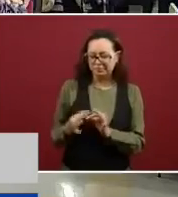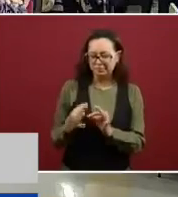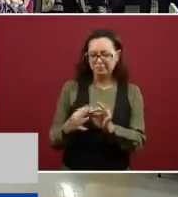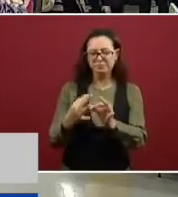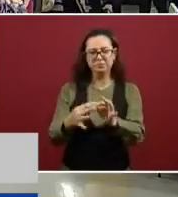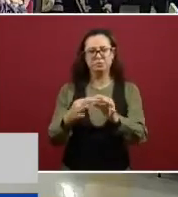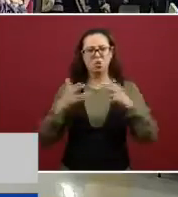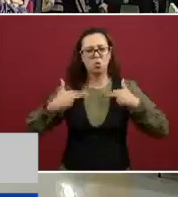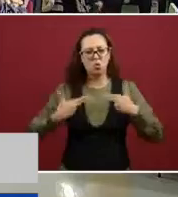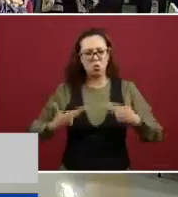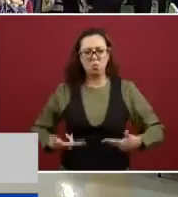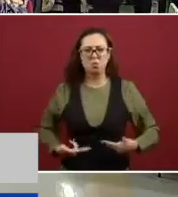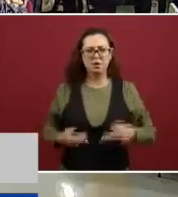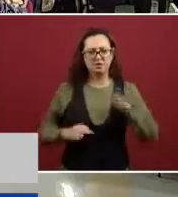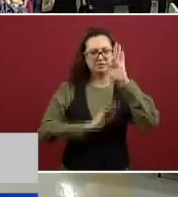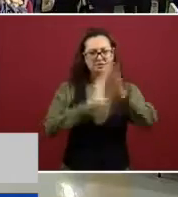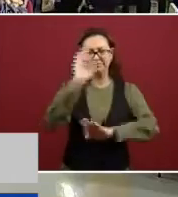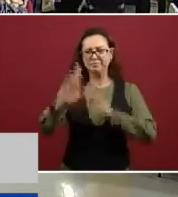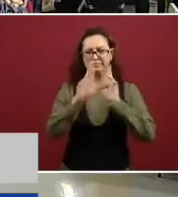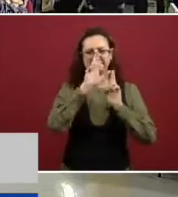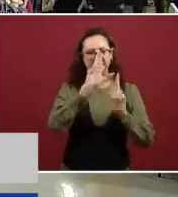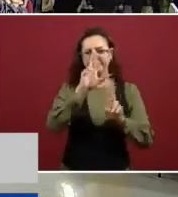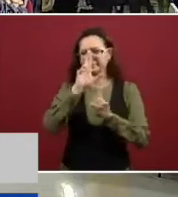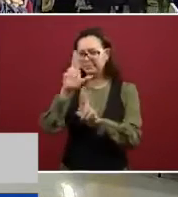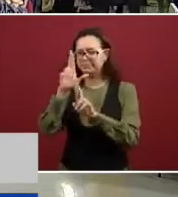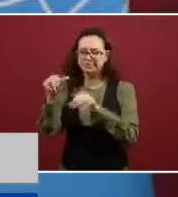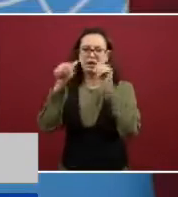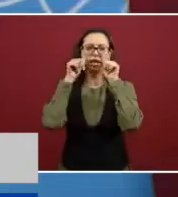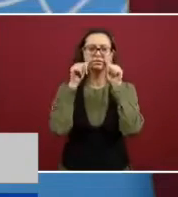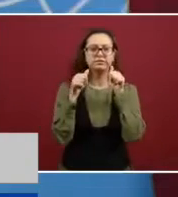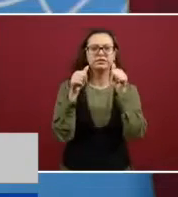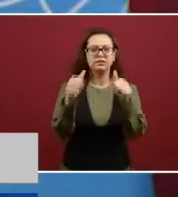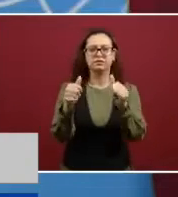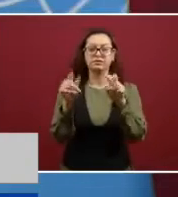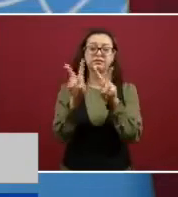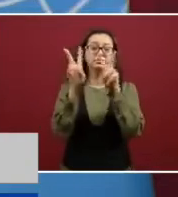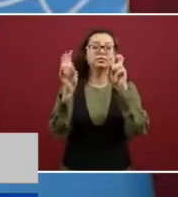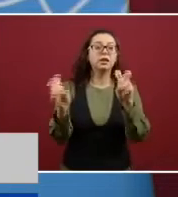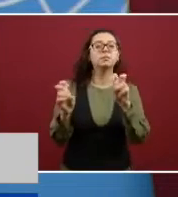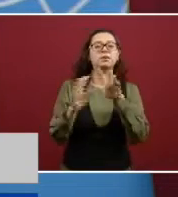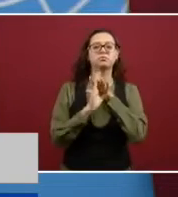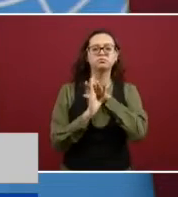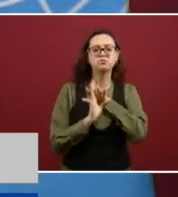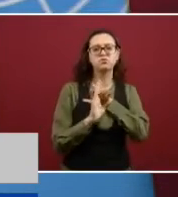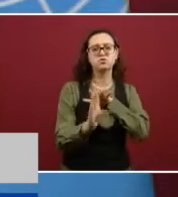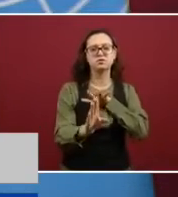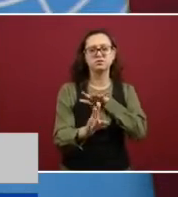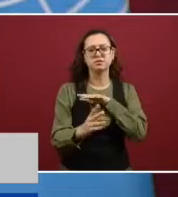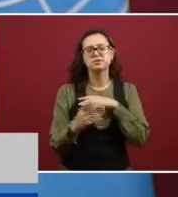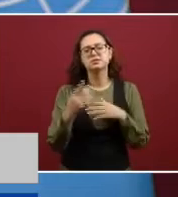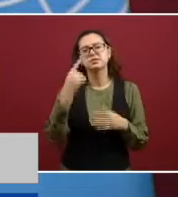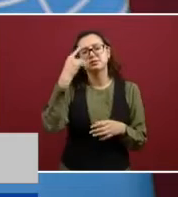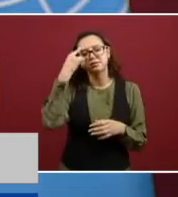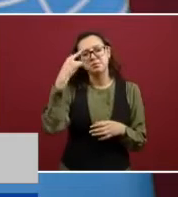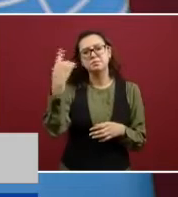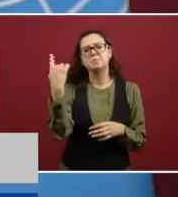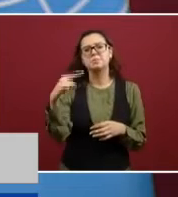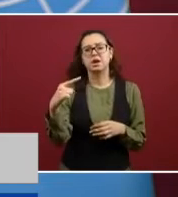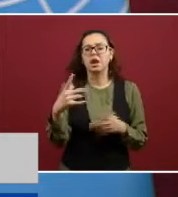there will only be a coordination and the base and unionized workers will be maintained this as part of the republican austerity policy